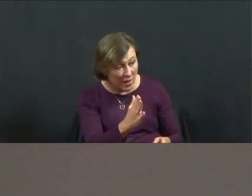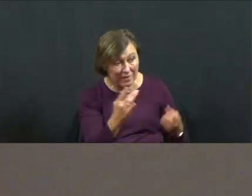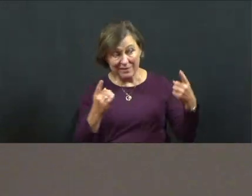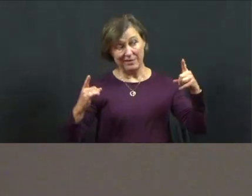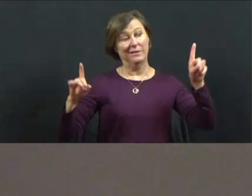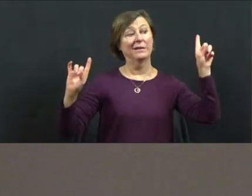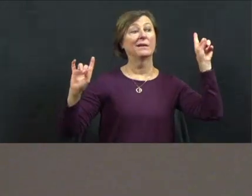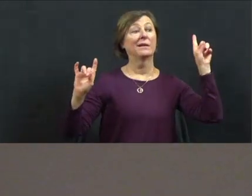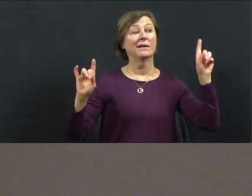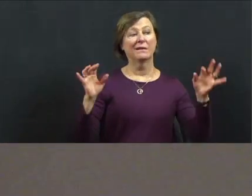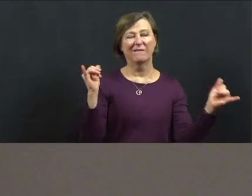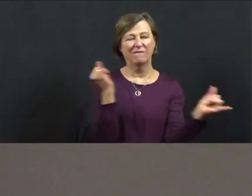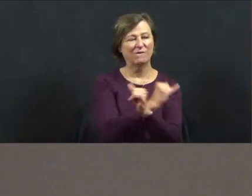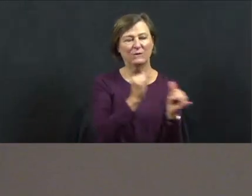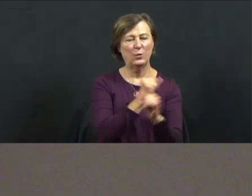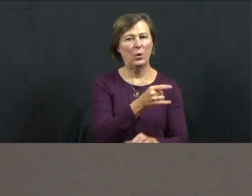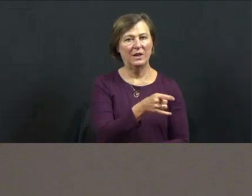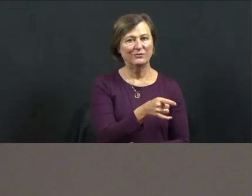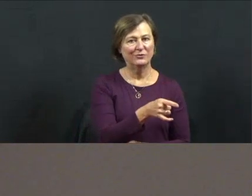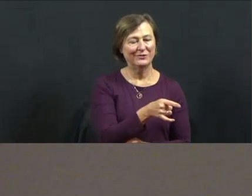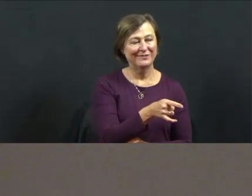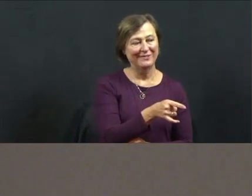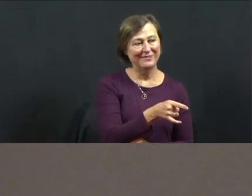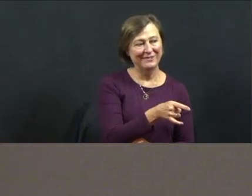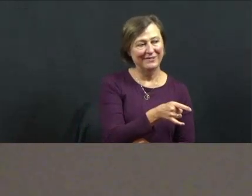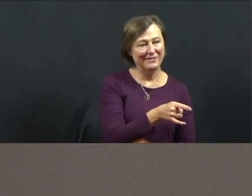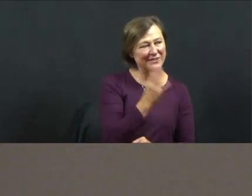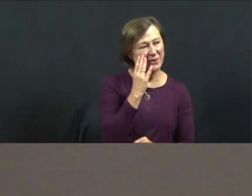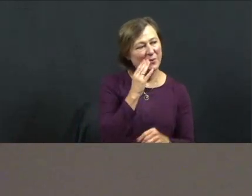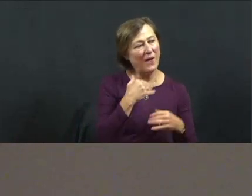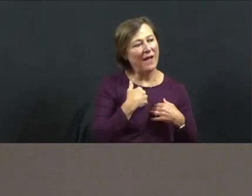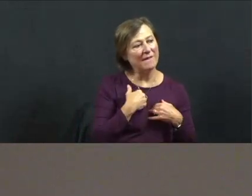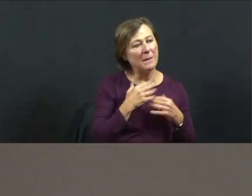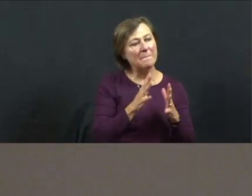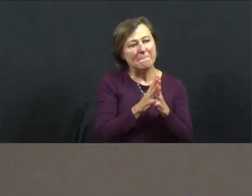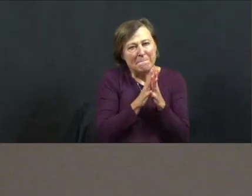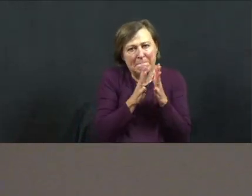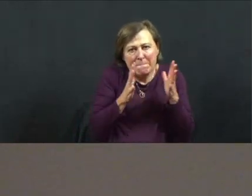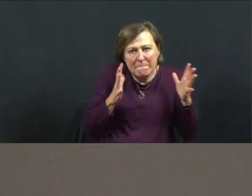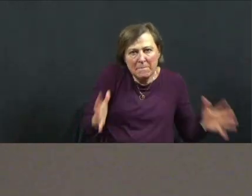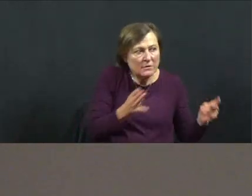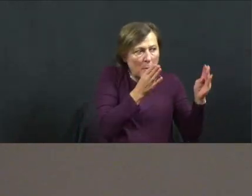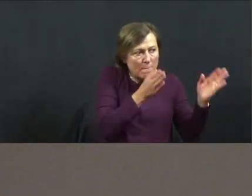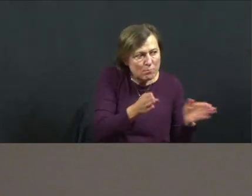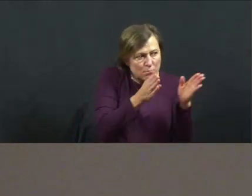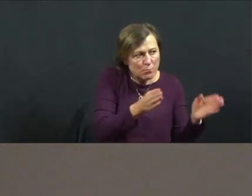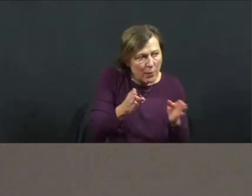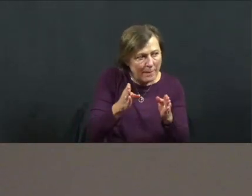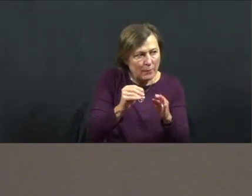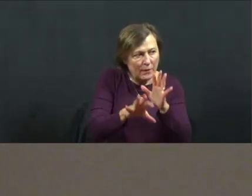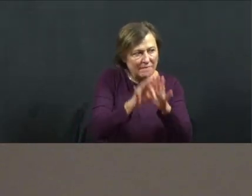How foolish you are! Don't you know that it takes a great deal of preparation to find the truth you're looking for?